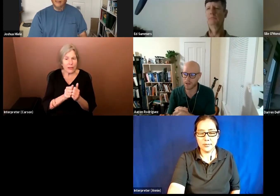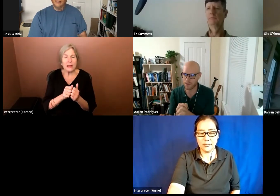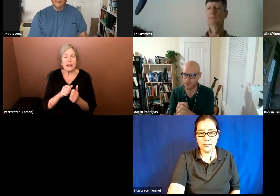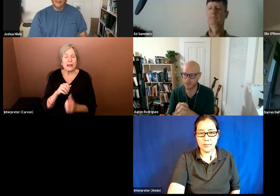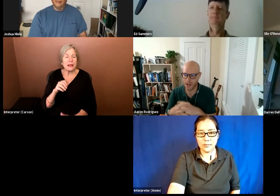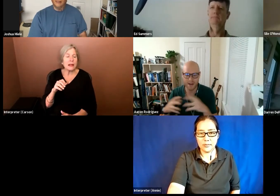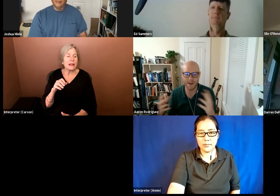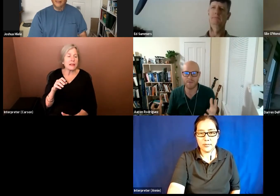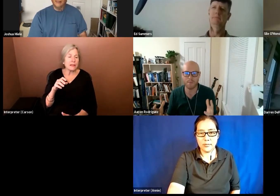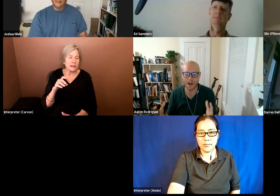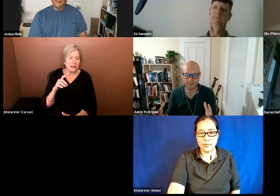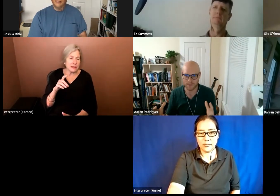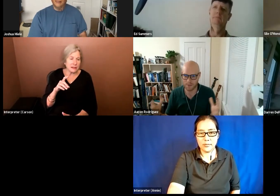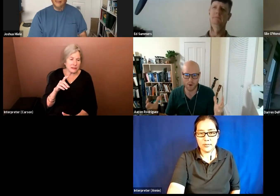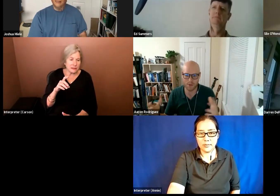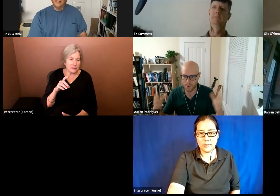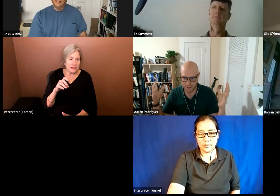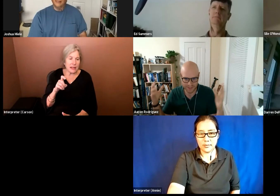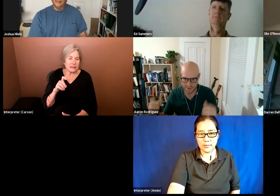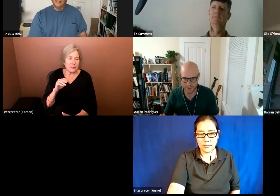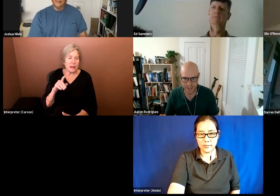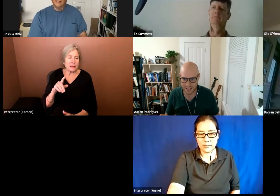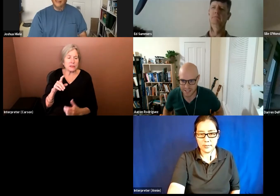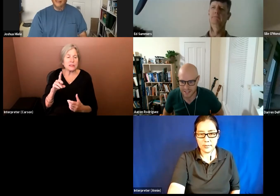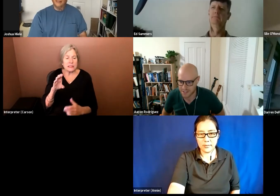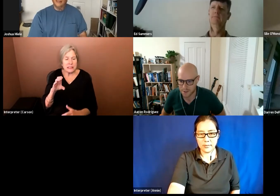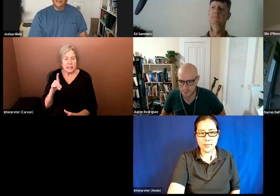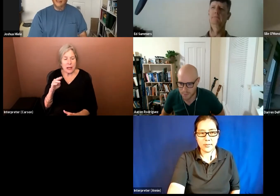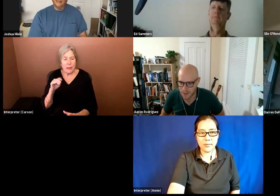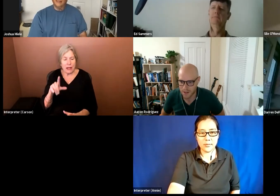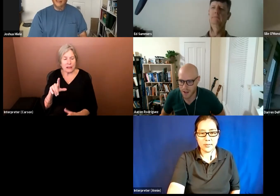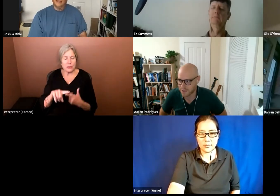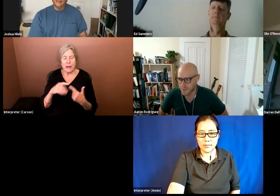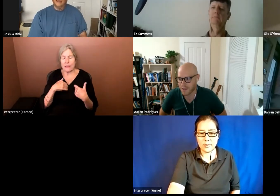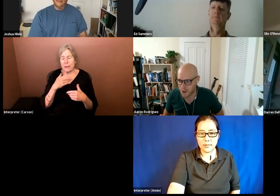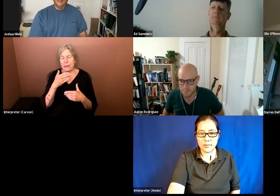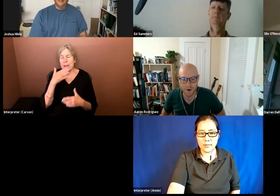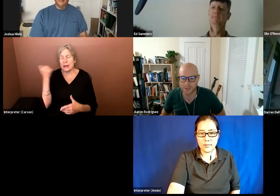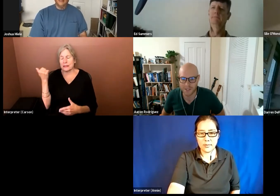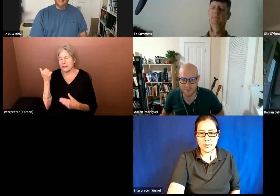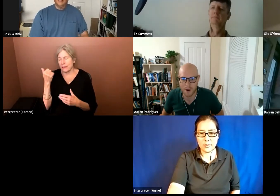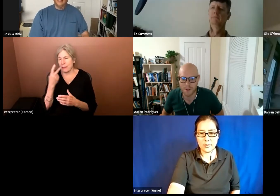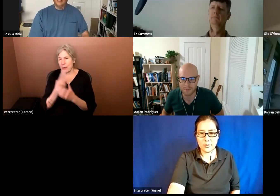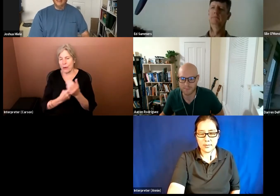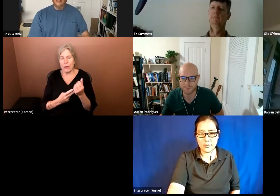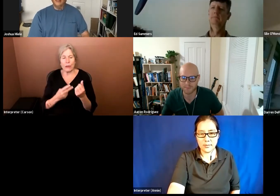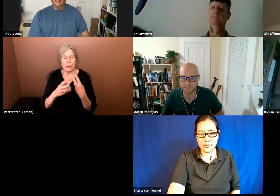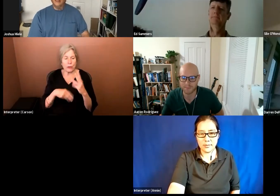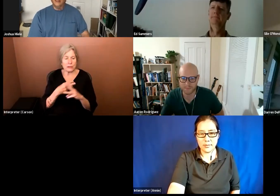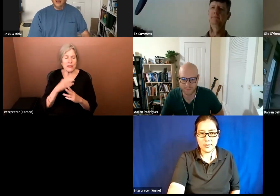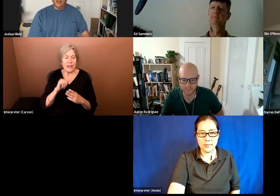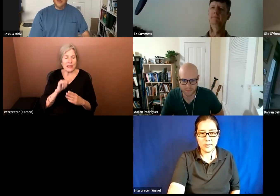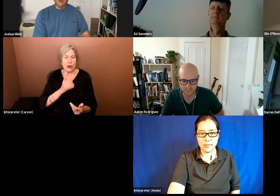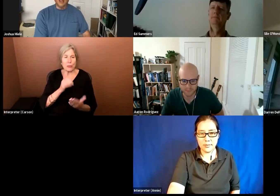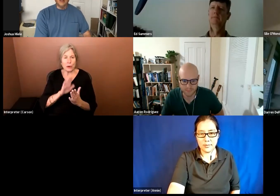order to have the best of both worlds. Have our cake and eat it, too. That's our approach at the moment. Joshua Miele: I'm so glad you